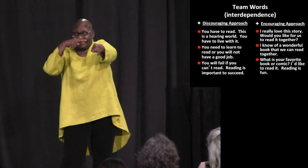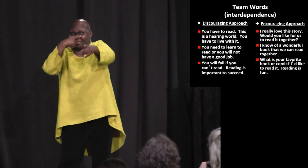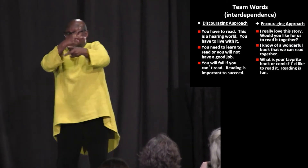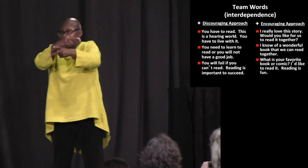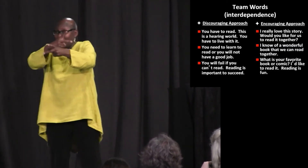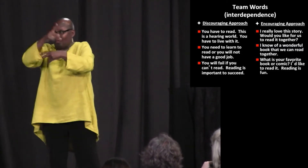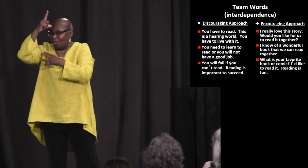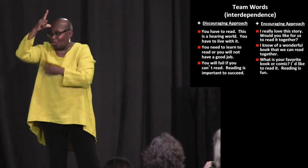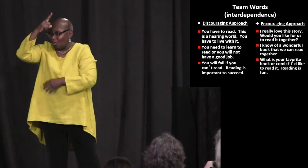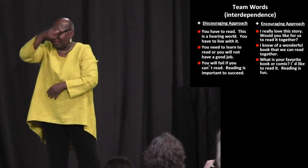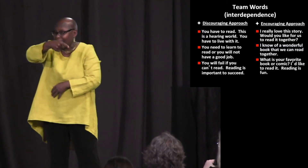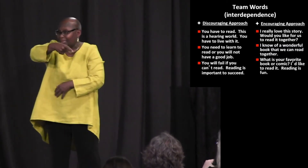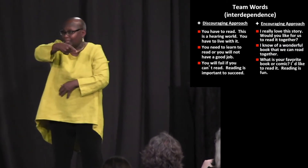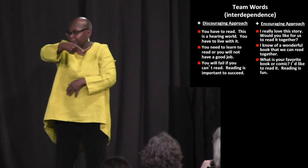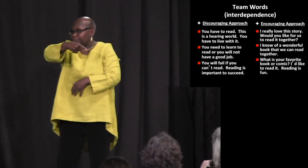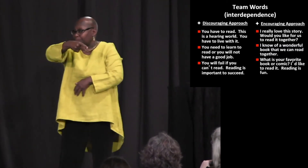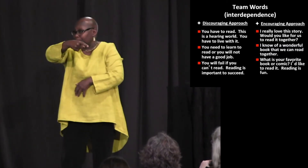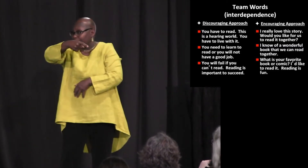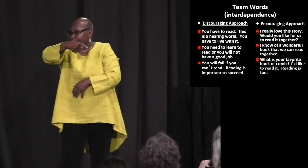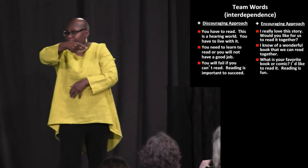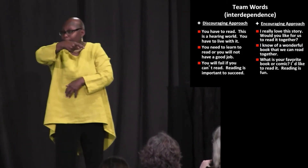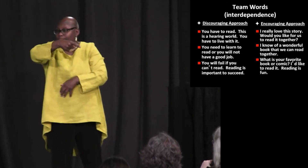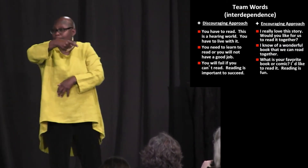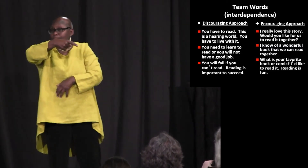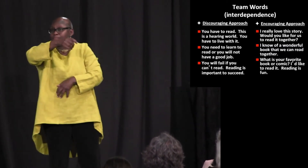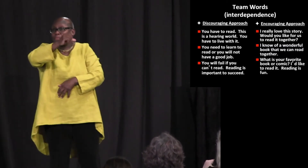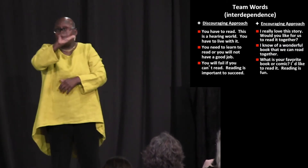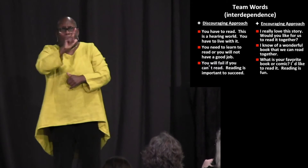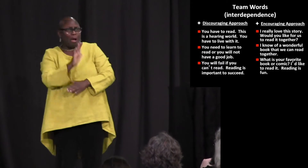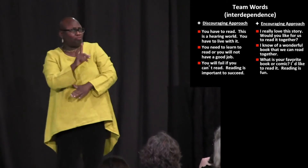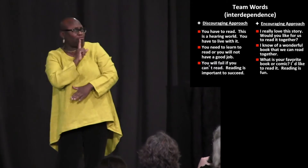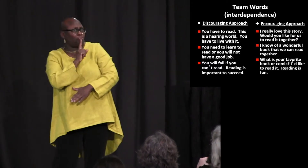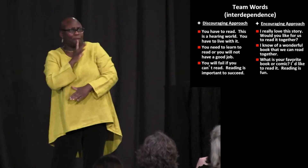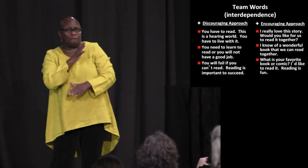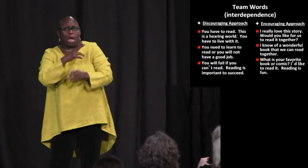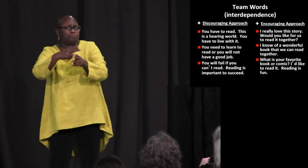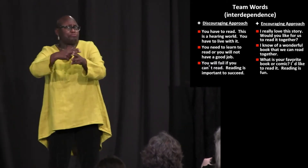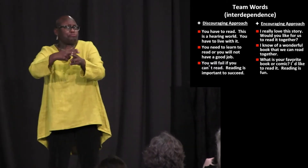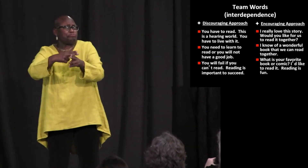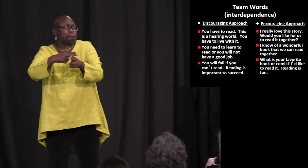We were too poor to afford a babysitter. I was the only one that wasn't in school